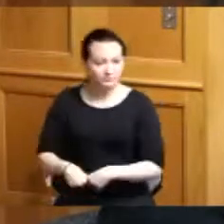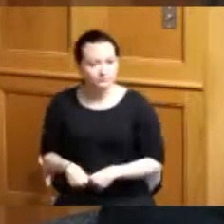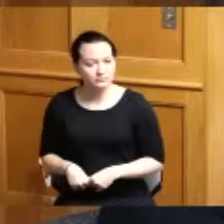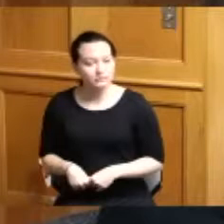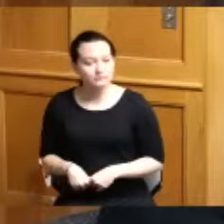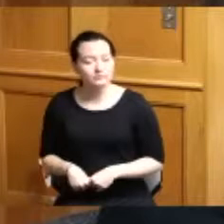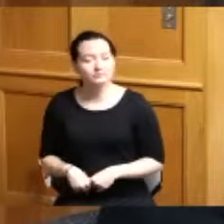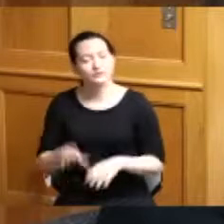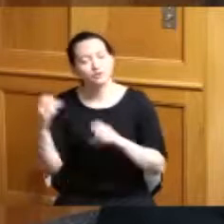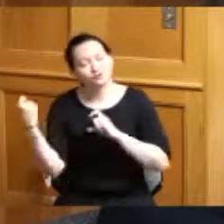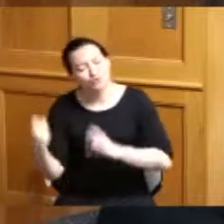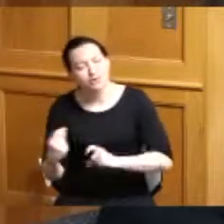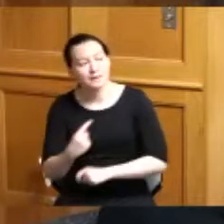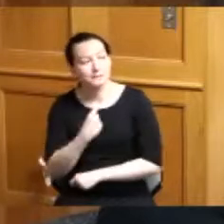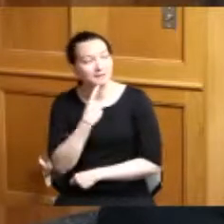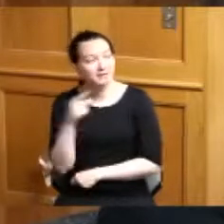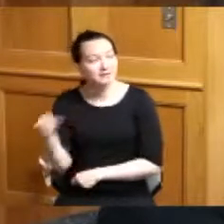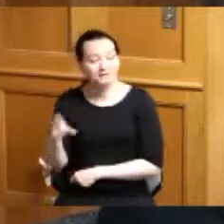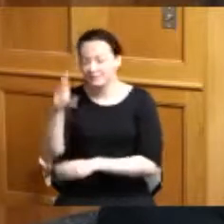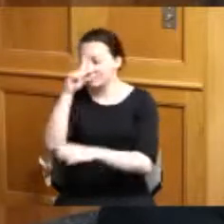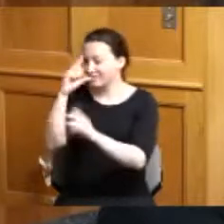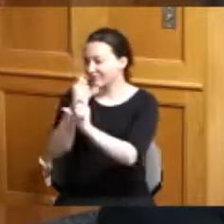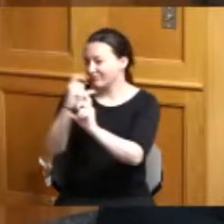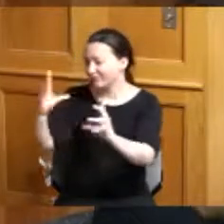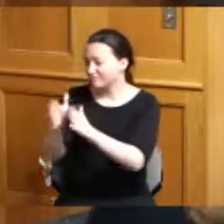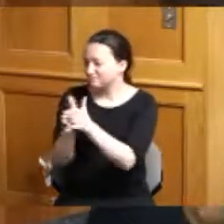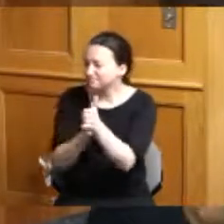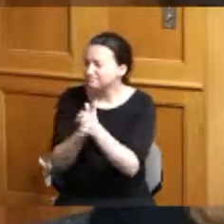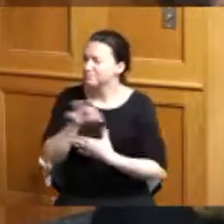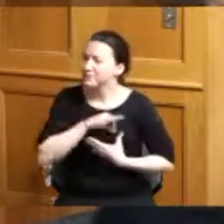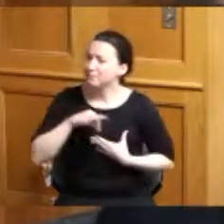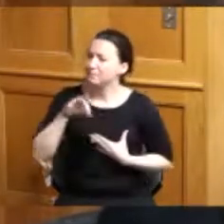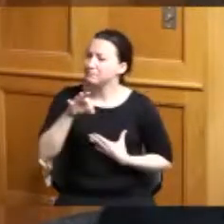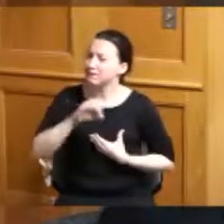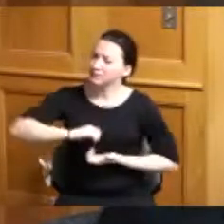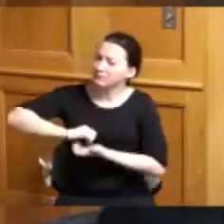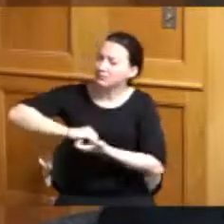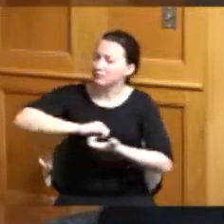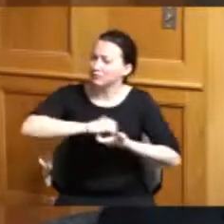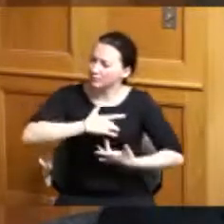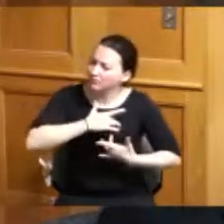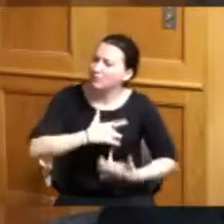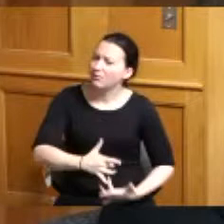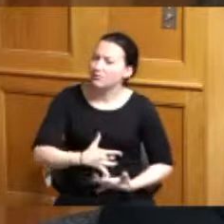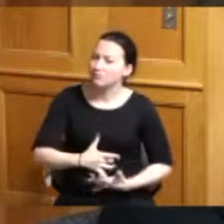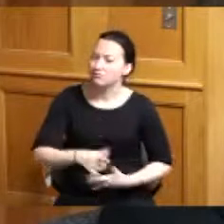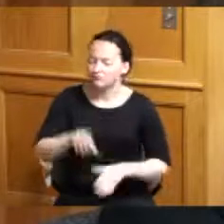we will greatly mispat his vision his pioneering Spirit his collaborative nature and his dedication